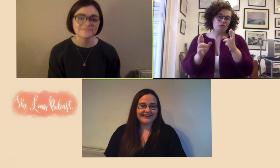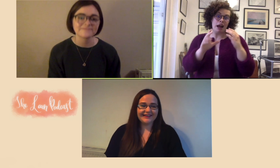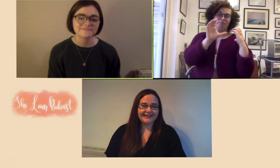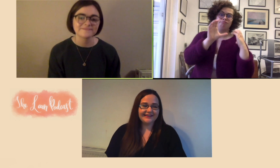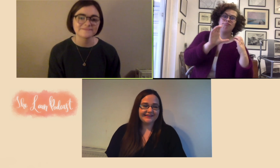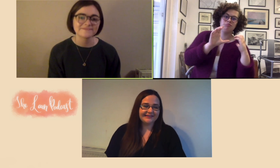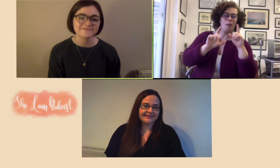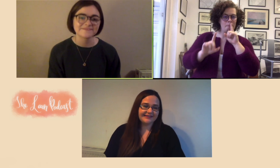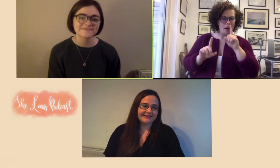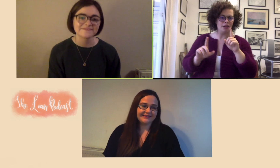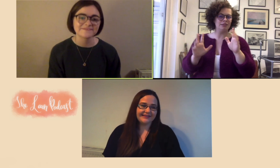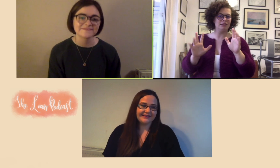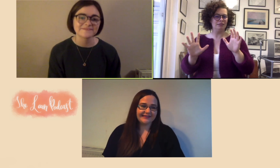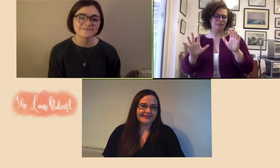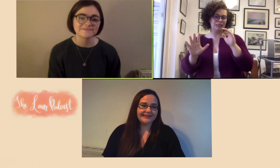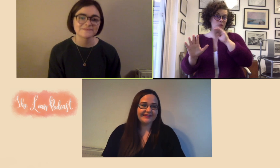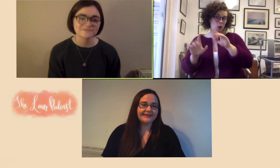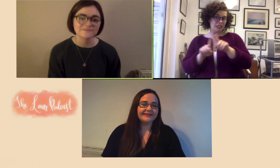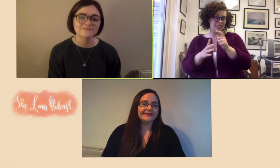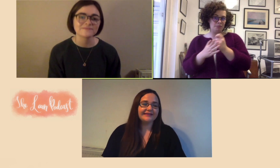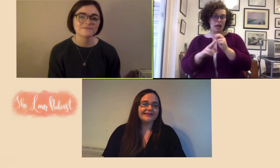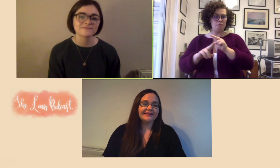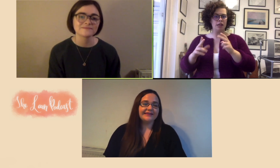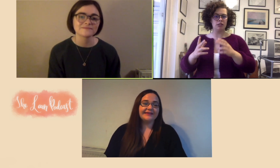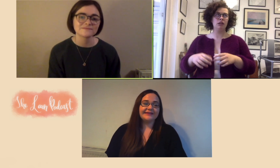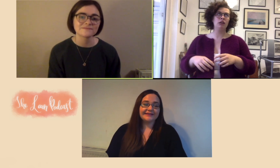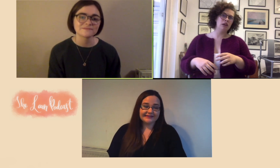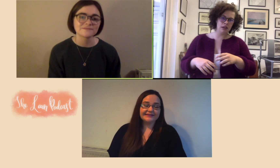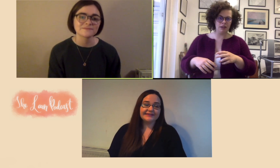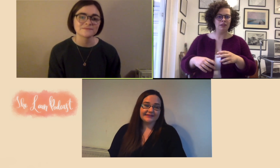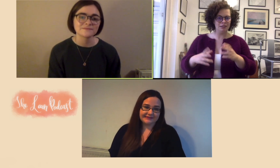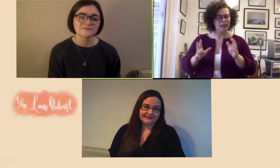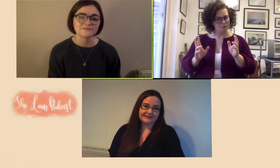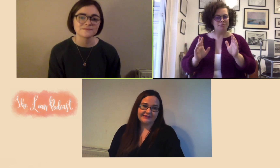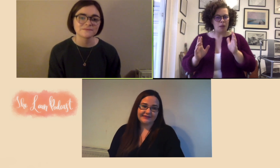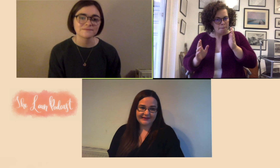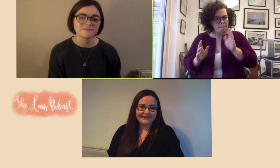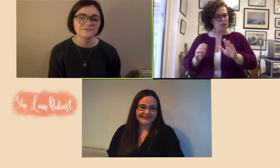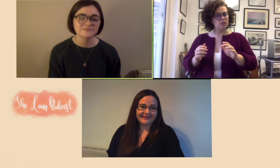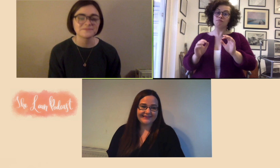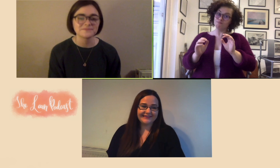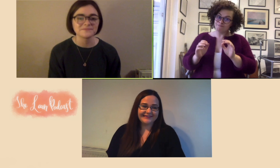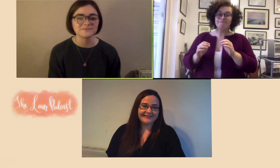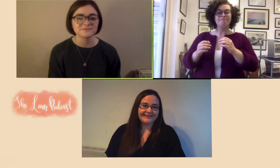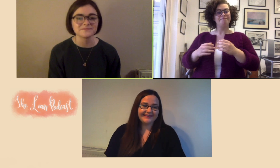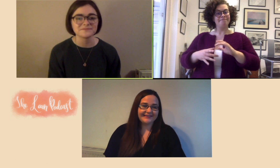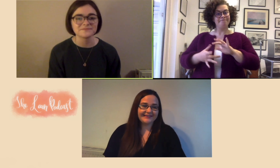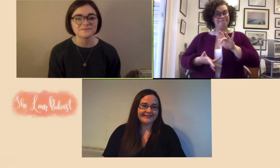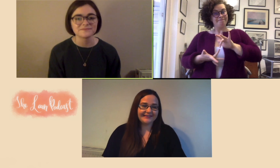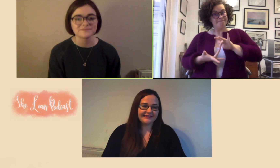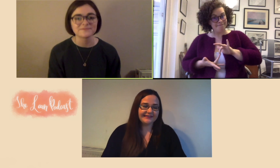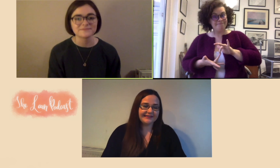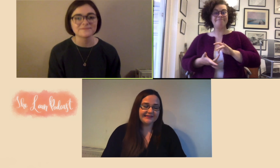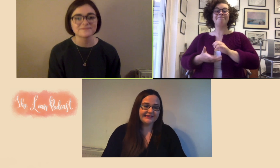to represent the deaf community in a good way. So we need to remember that we are the easier, I mean, I hate that